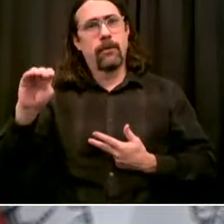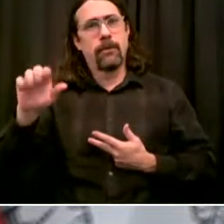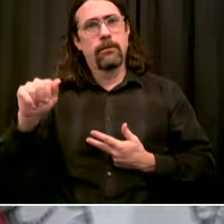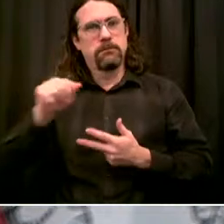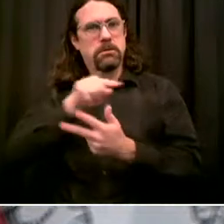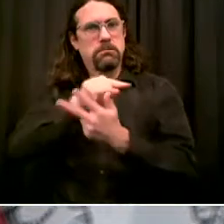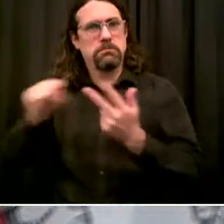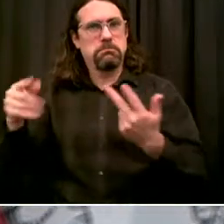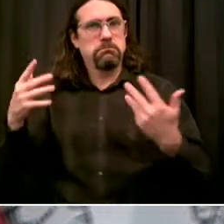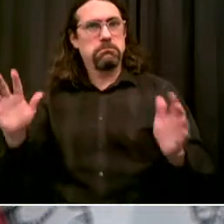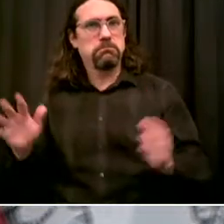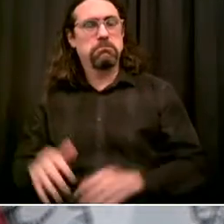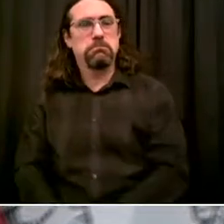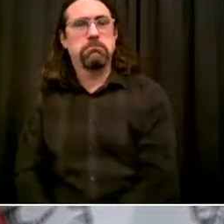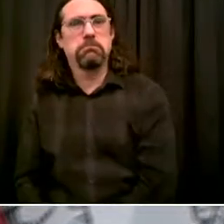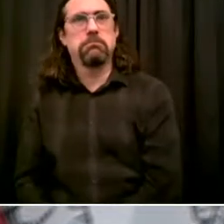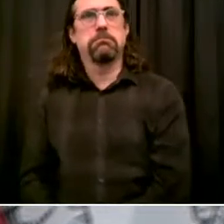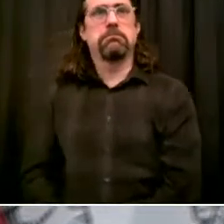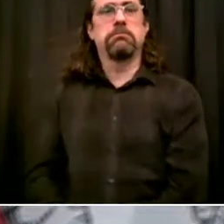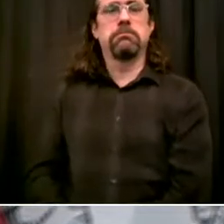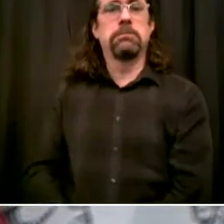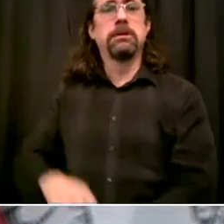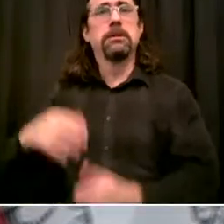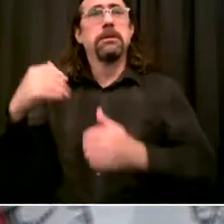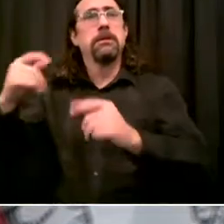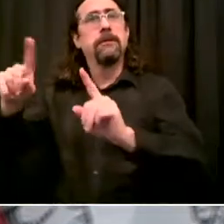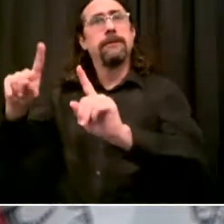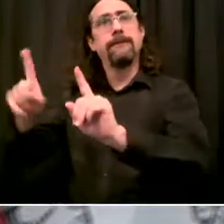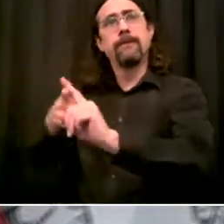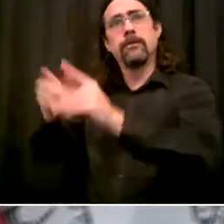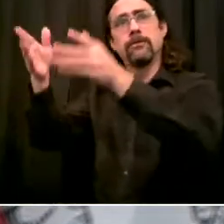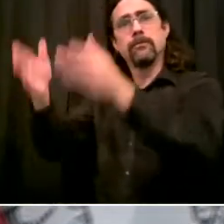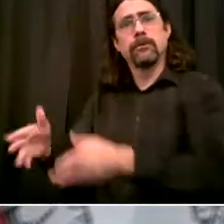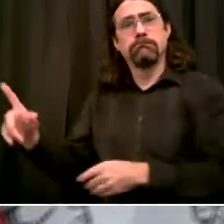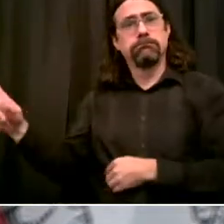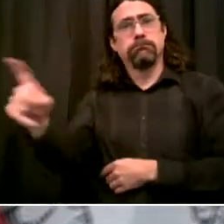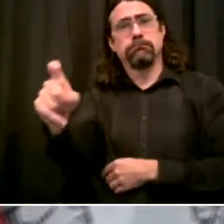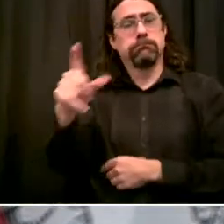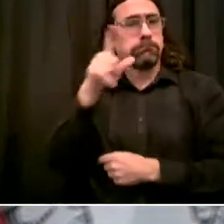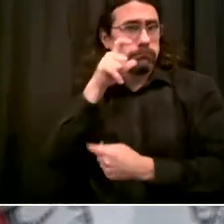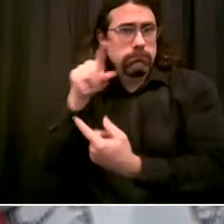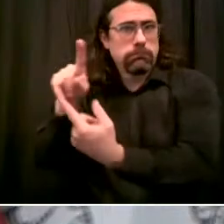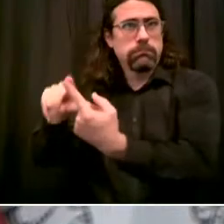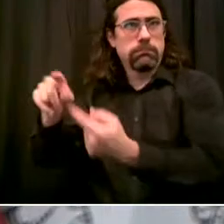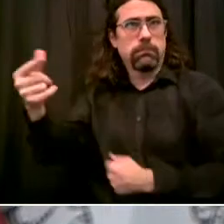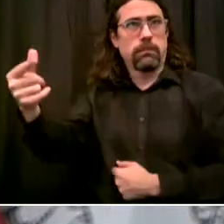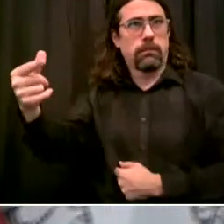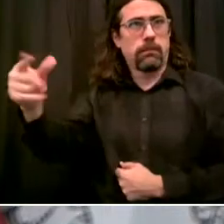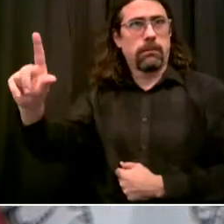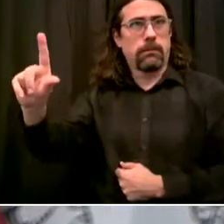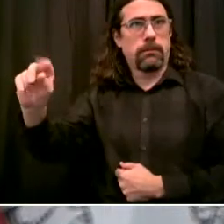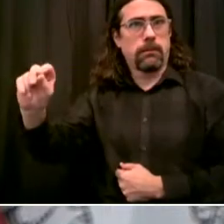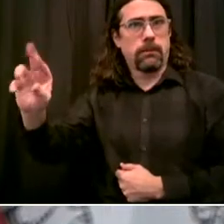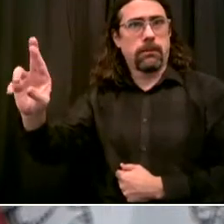E THFIRST QUESTION TODAY GOES TO GLORIA FROM NEW YORK 1.